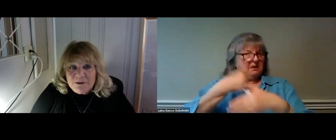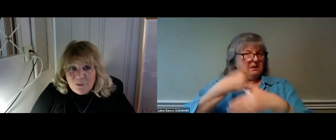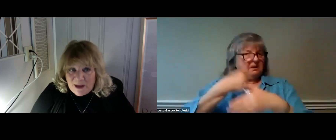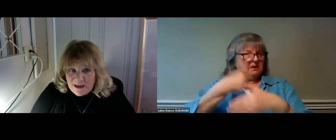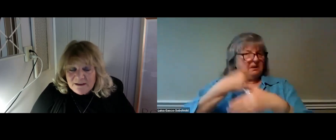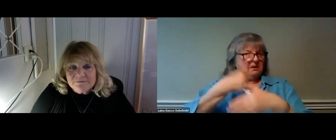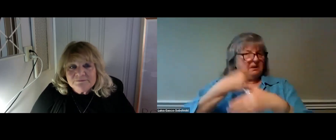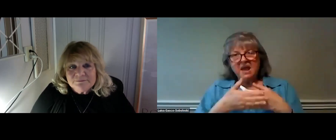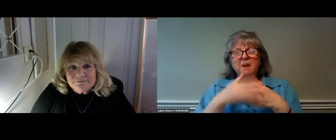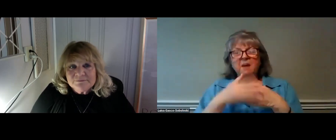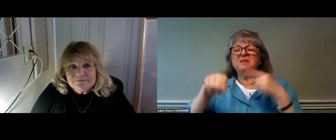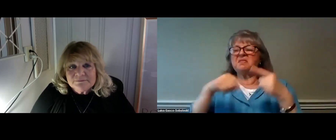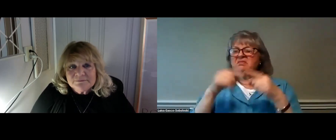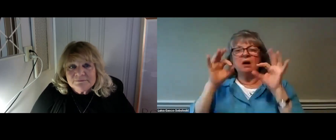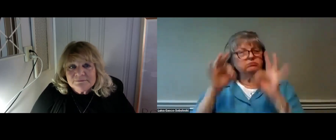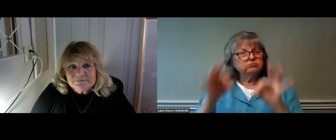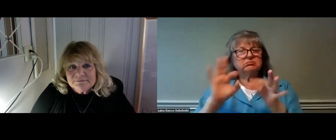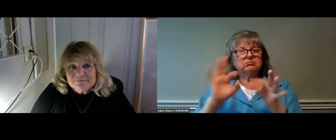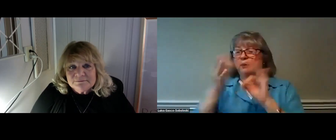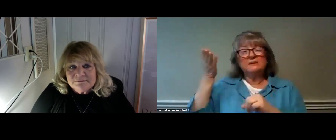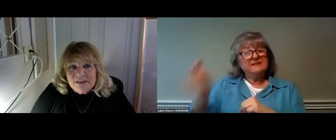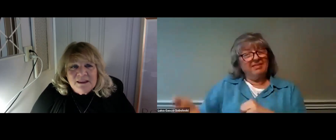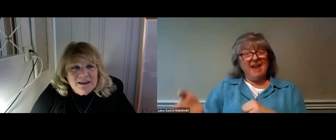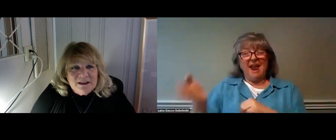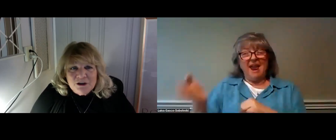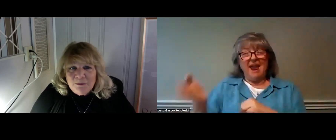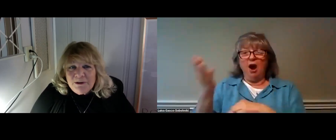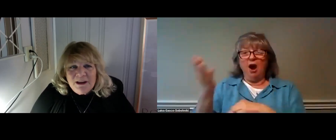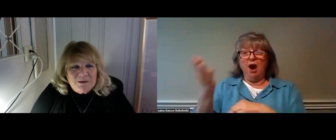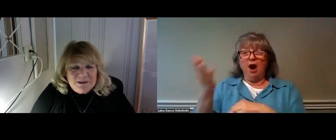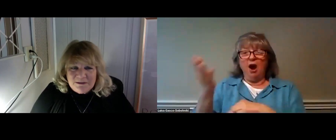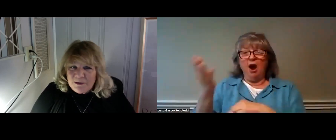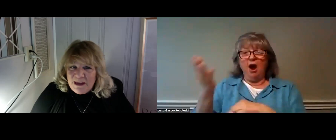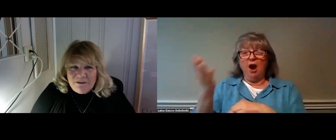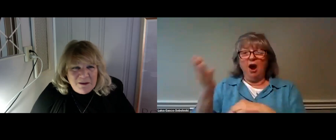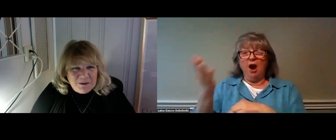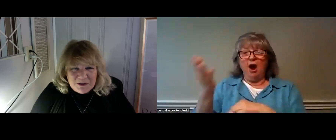awake. The interpreting was, everything was all